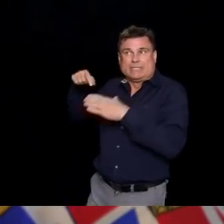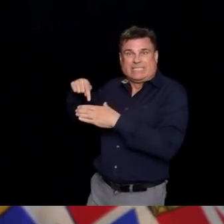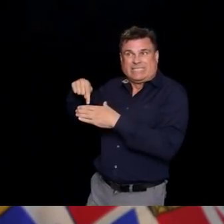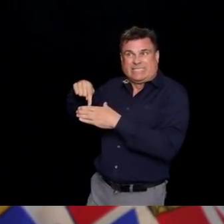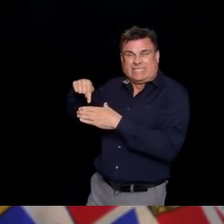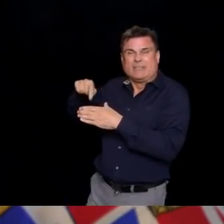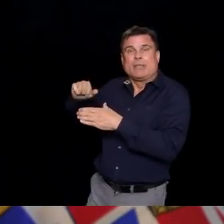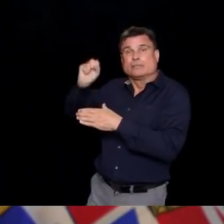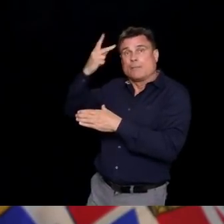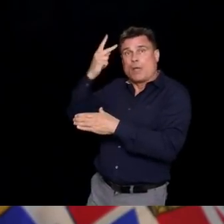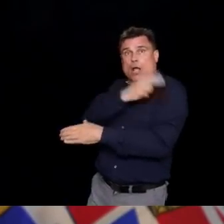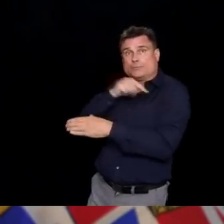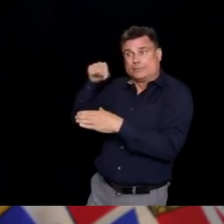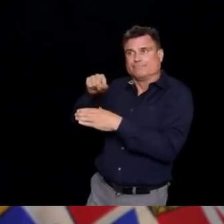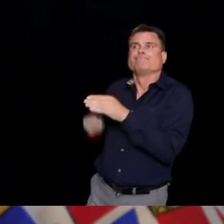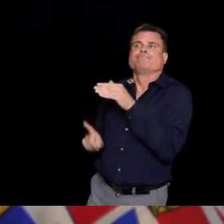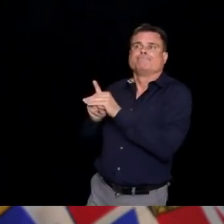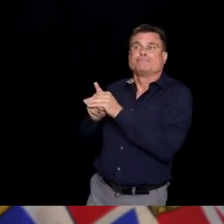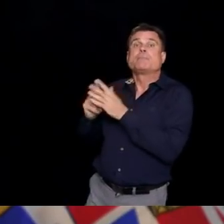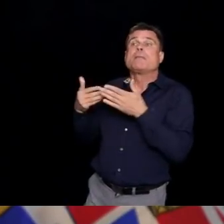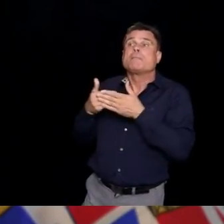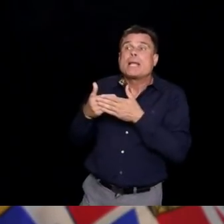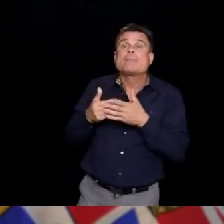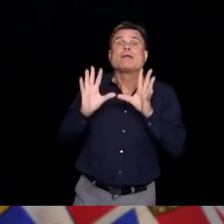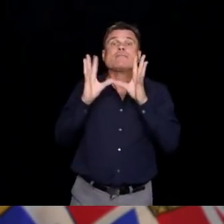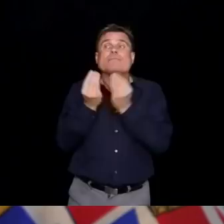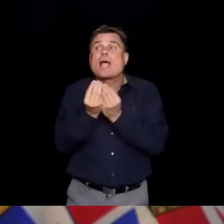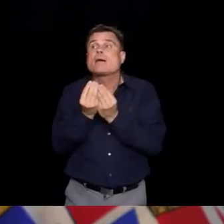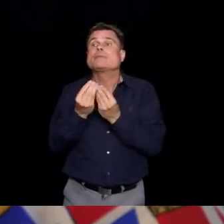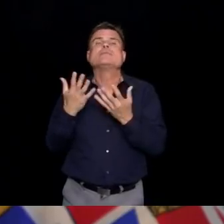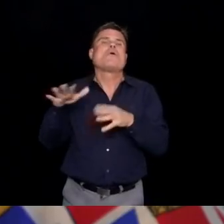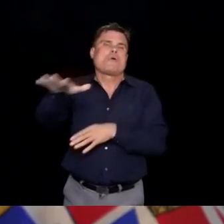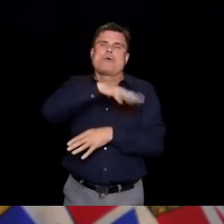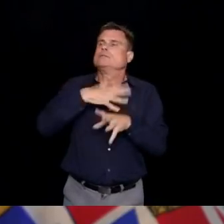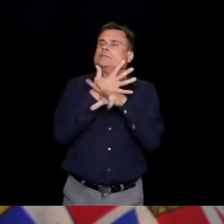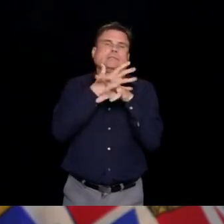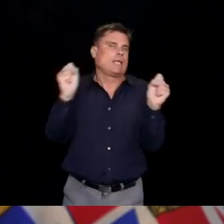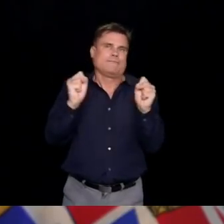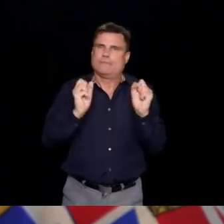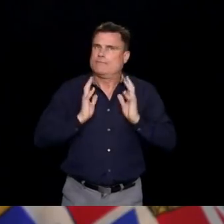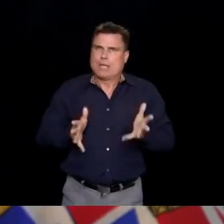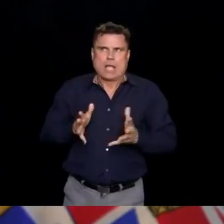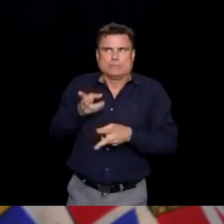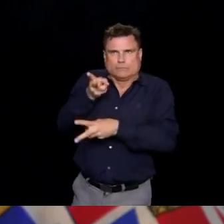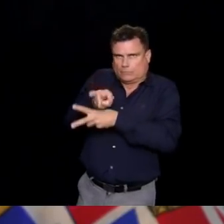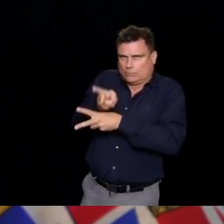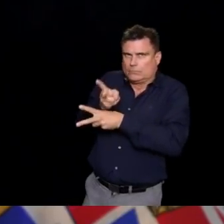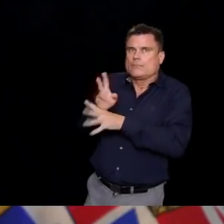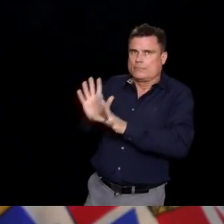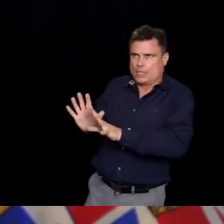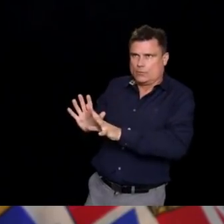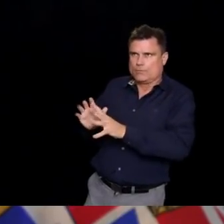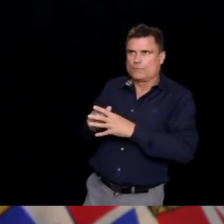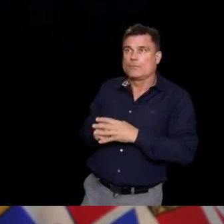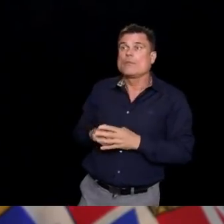Paul's so families can continue to receive, safely received, the care they need. Contact tracing his ongoing into